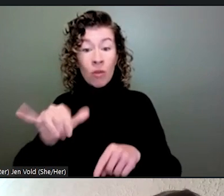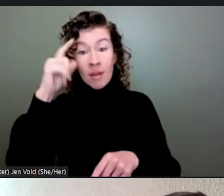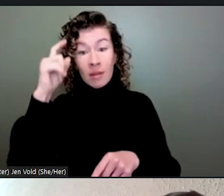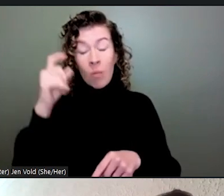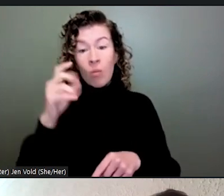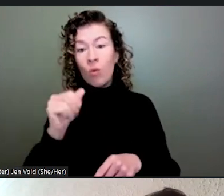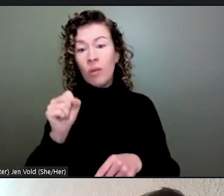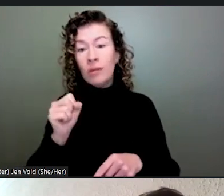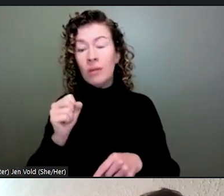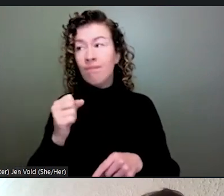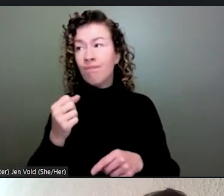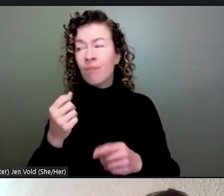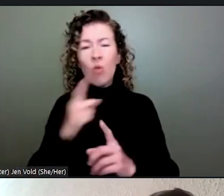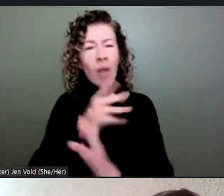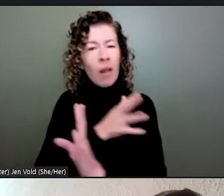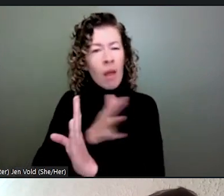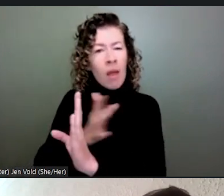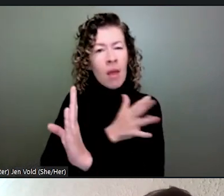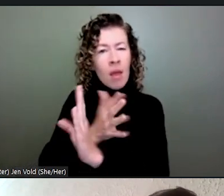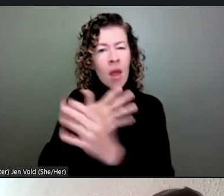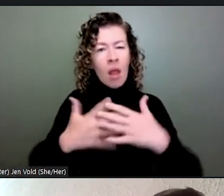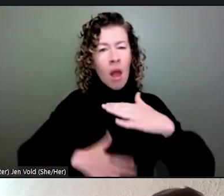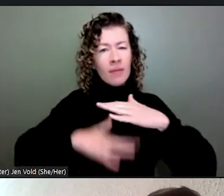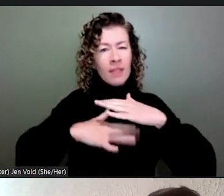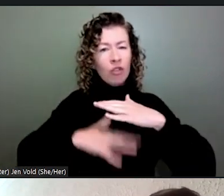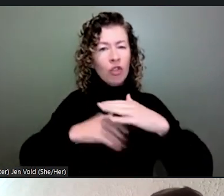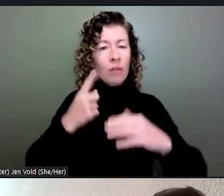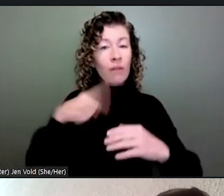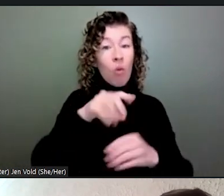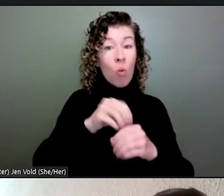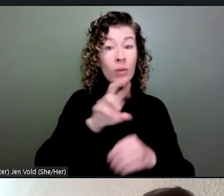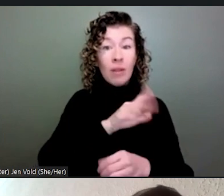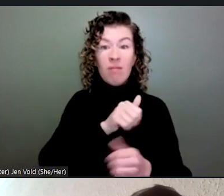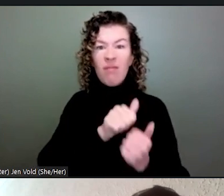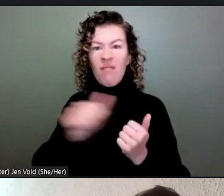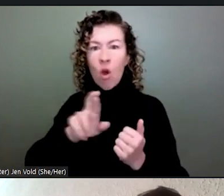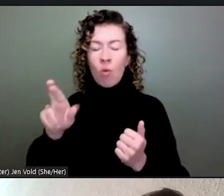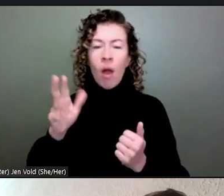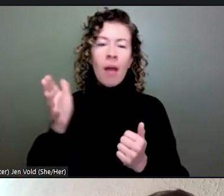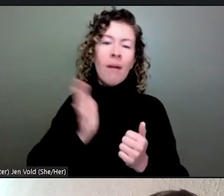kind of tension that was building up amongst the far right who were going into kind of former industrial towns and,